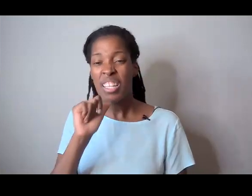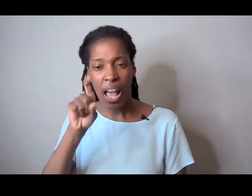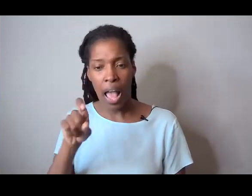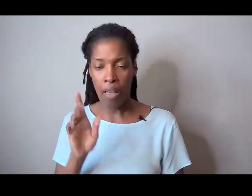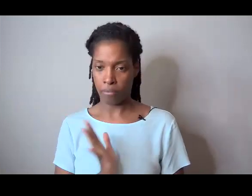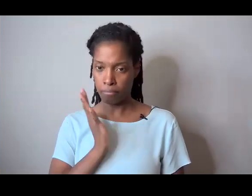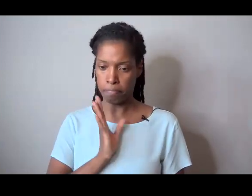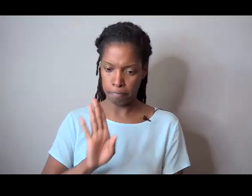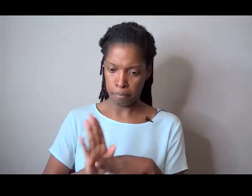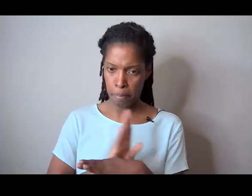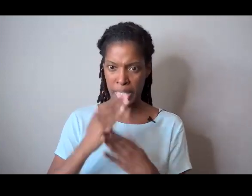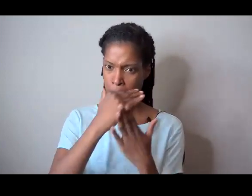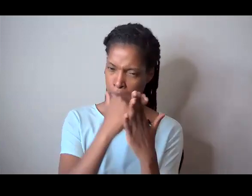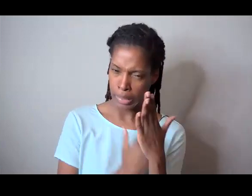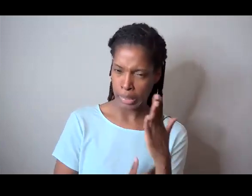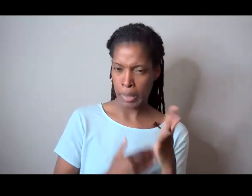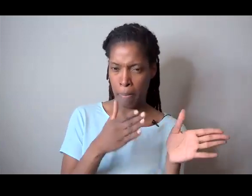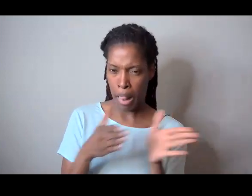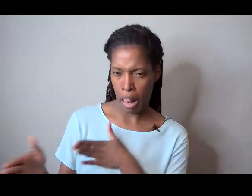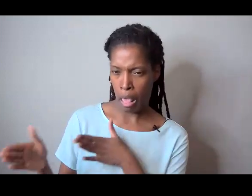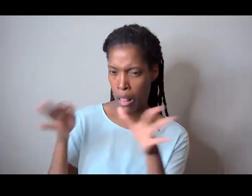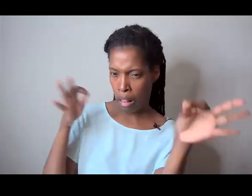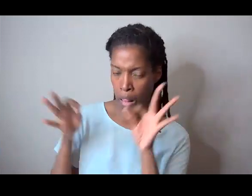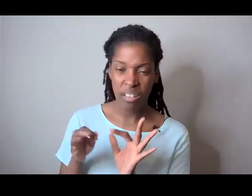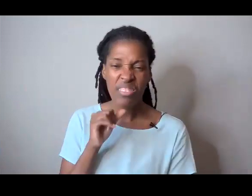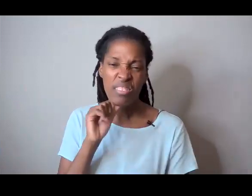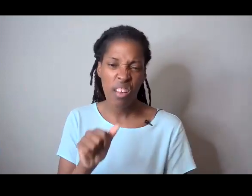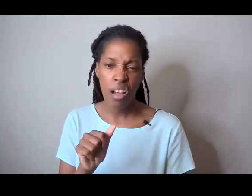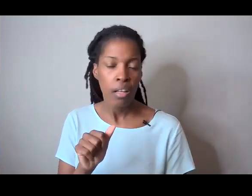Its not what you need to do. It's really just a few key details that they need.